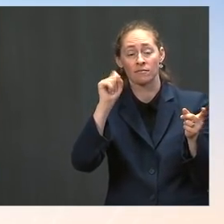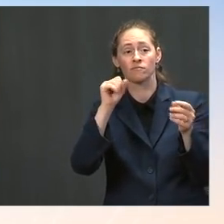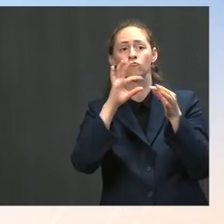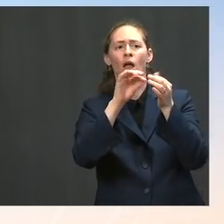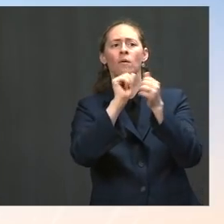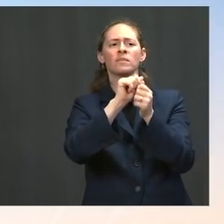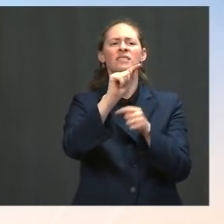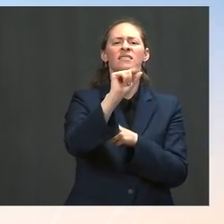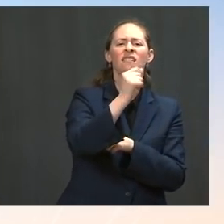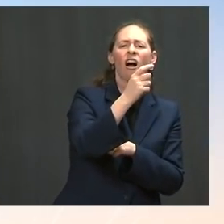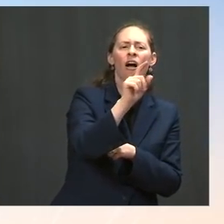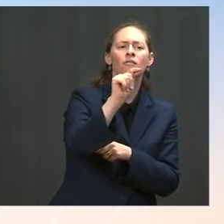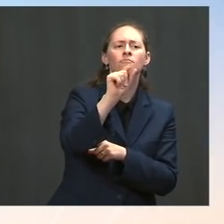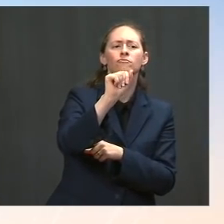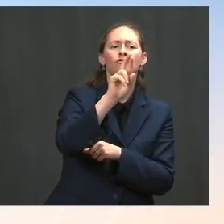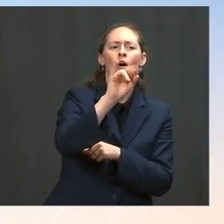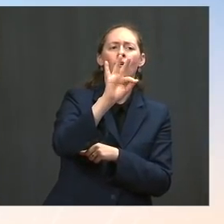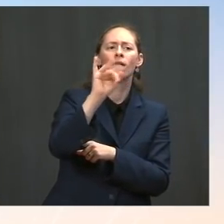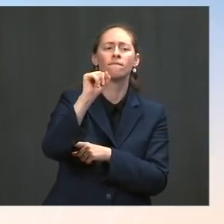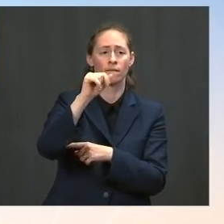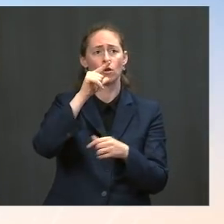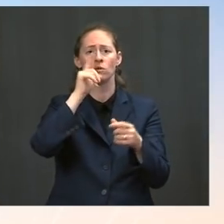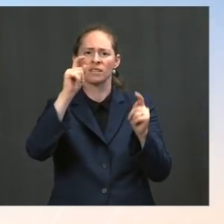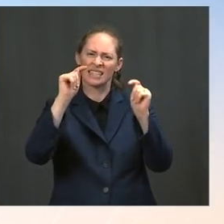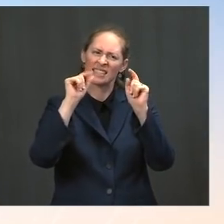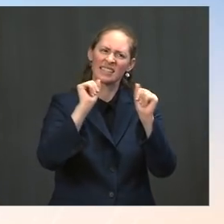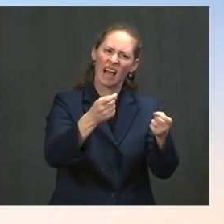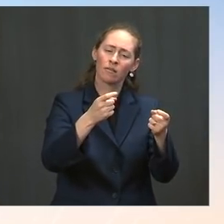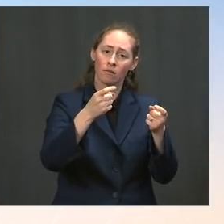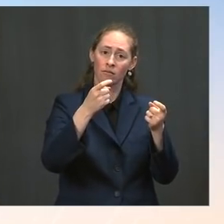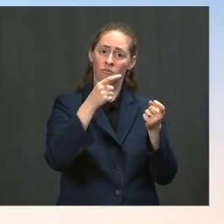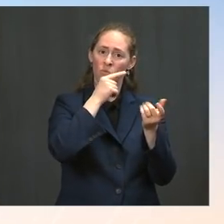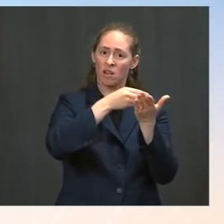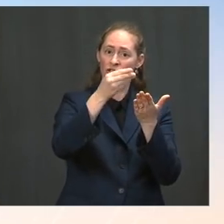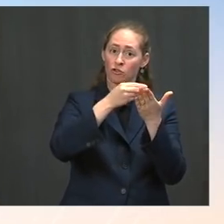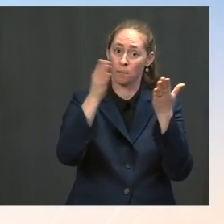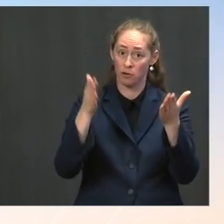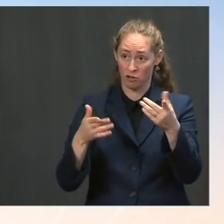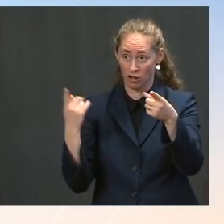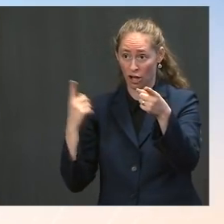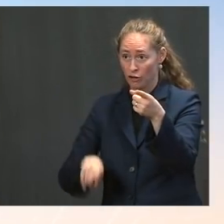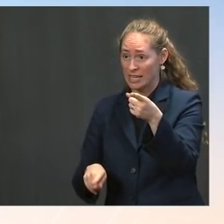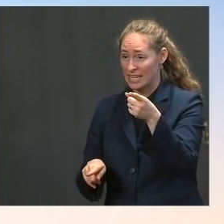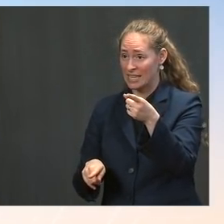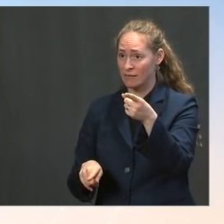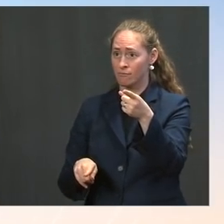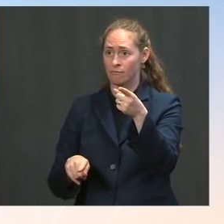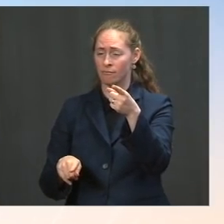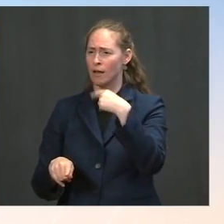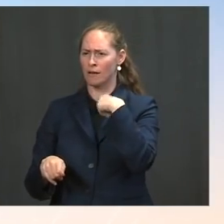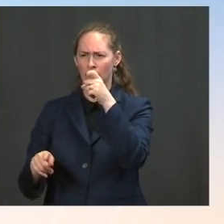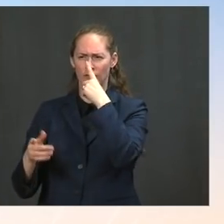Ms. Psaki: I would have to look more at -- more of the context of her comments, and I will see if there's more. The Press: I think it's a pretty question: Who pays the cost of tariffs?